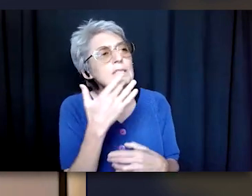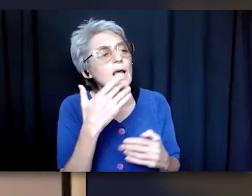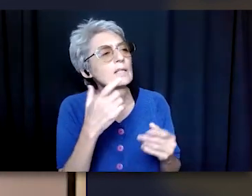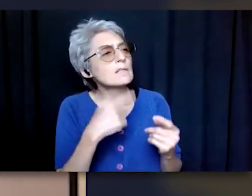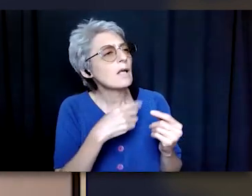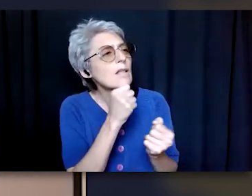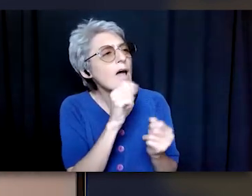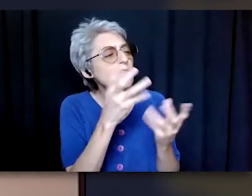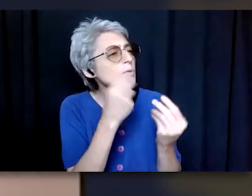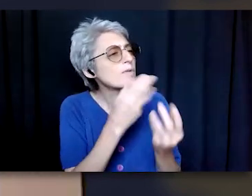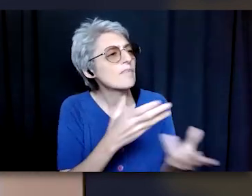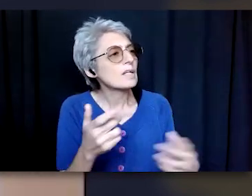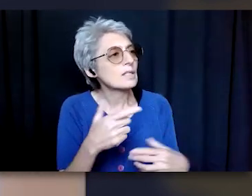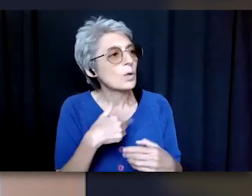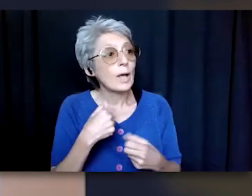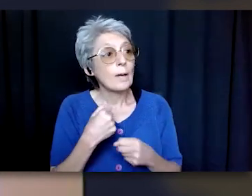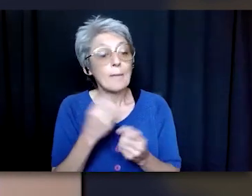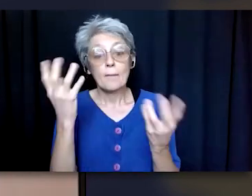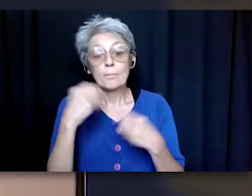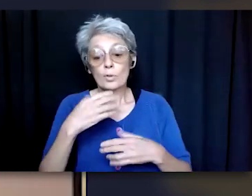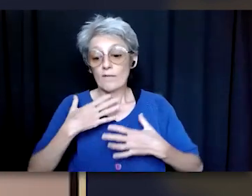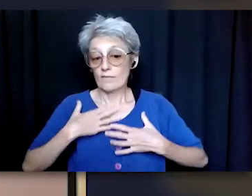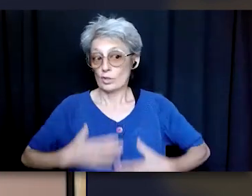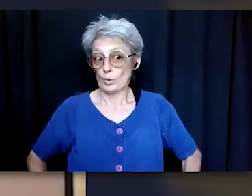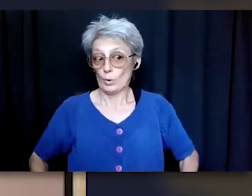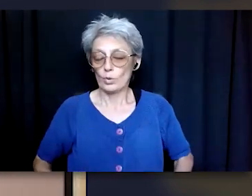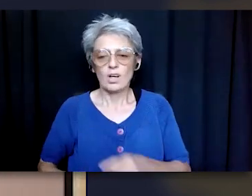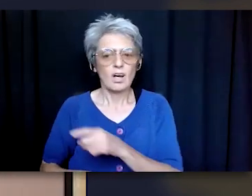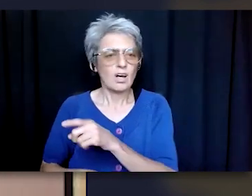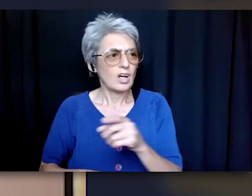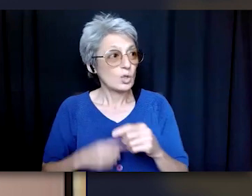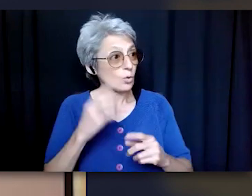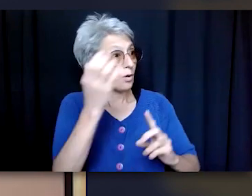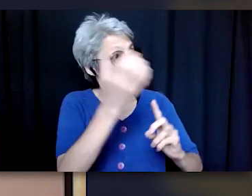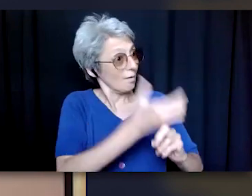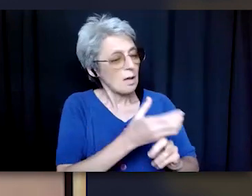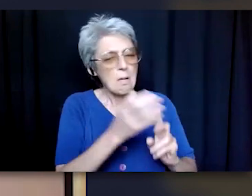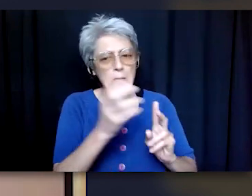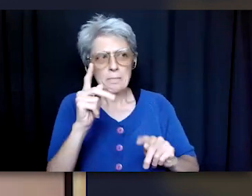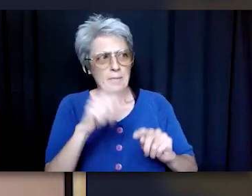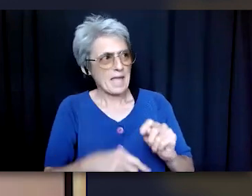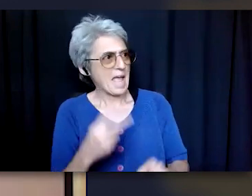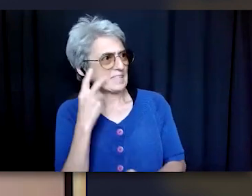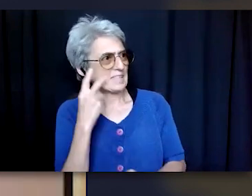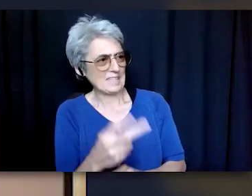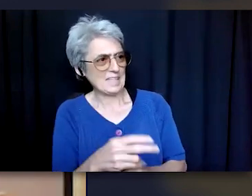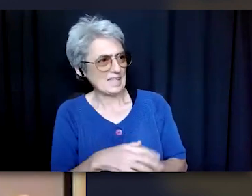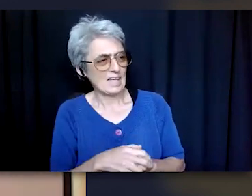no one will be able to see it because they’re not smart enough, they’re not elite enough, they’re